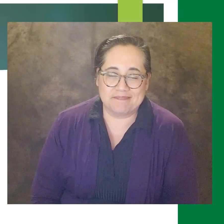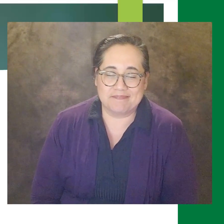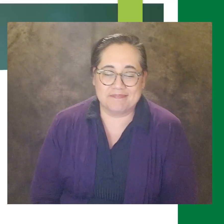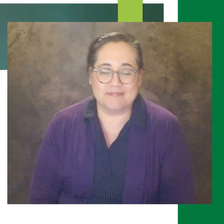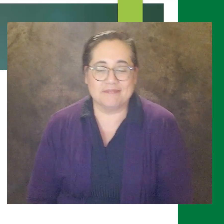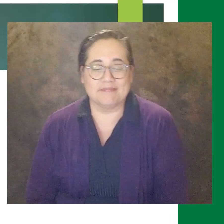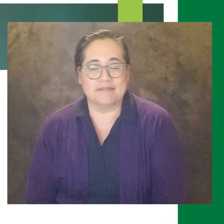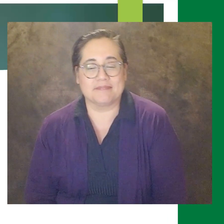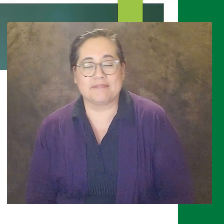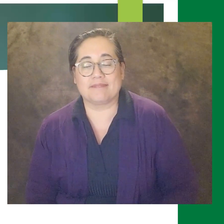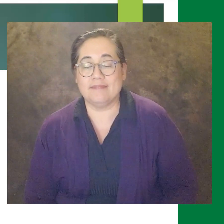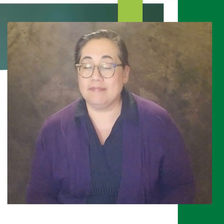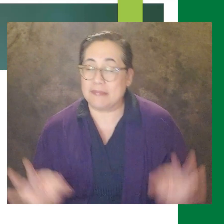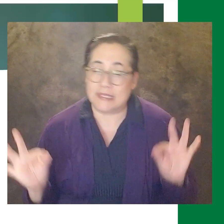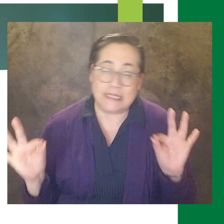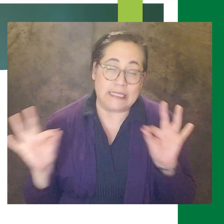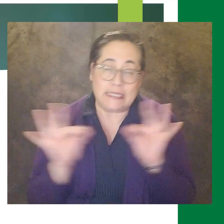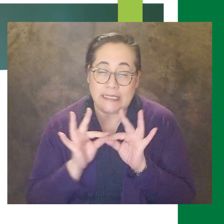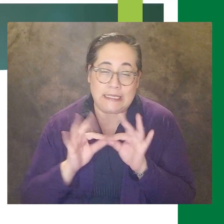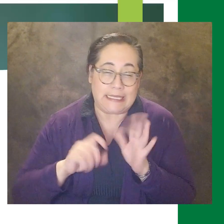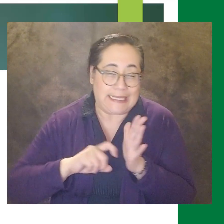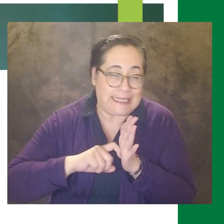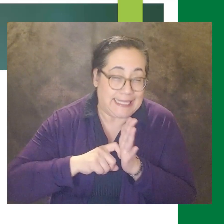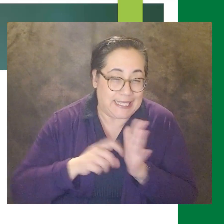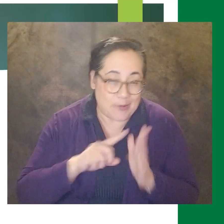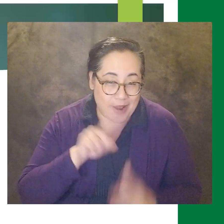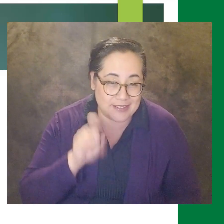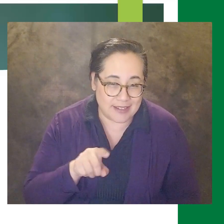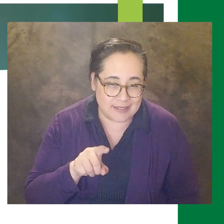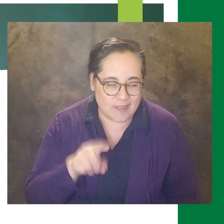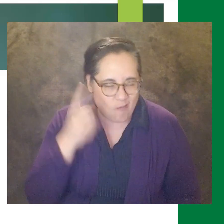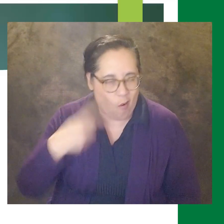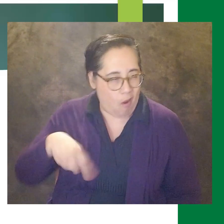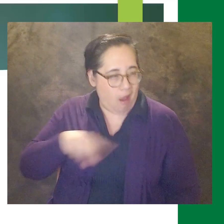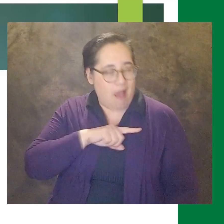The key question for us is what does it mean to truly ... comprehend a message?